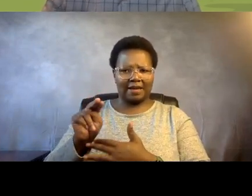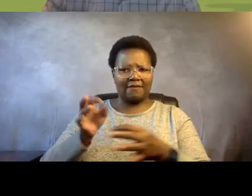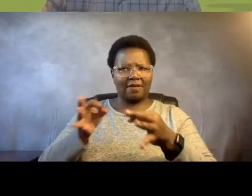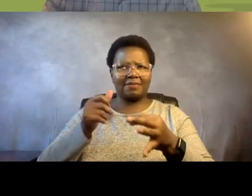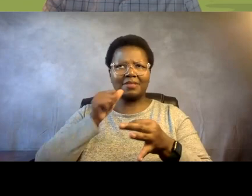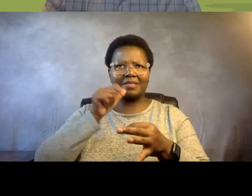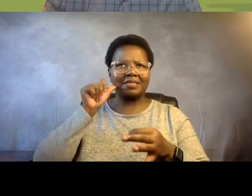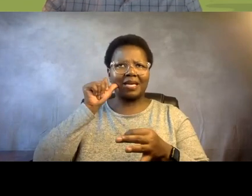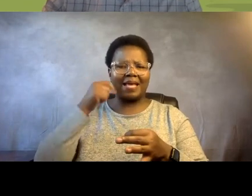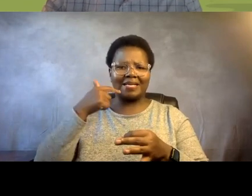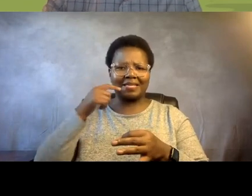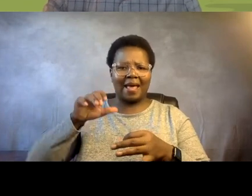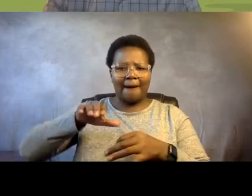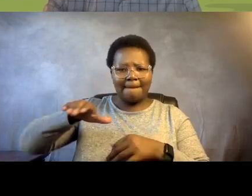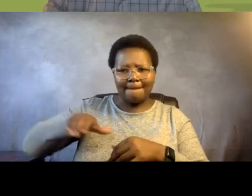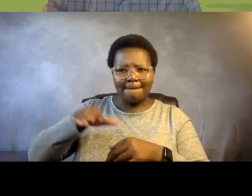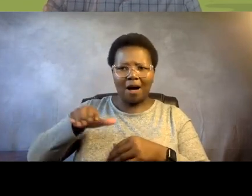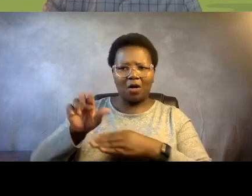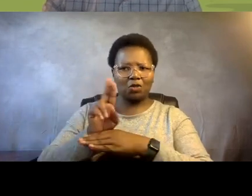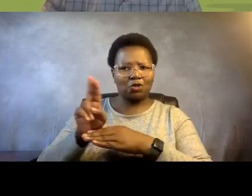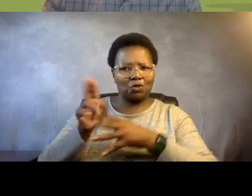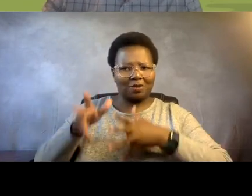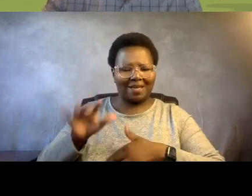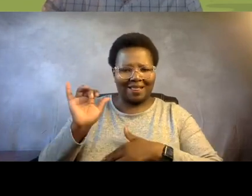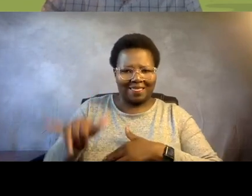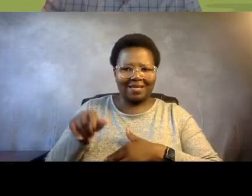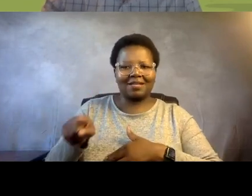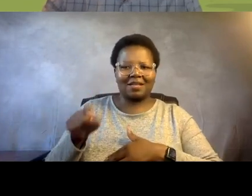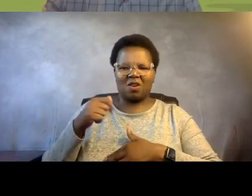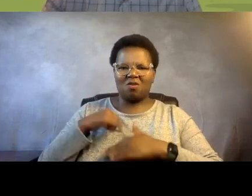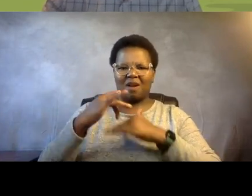and that will be available in the recordings and just, you know, that type of interaction,